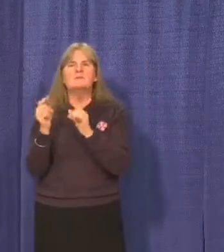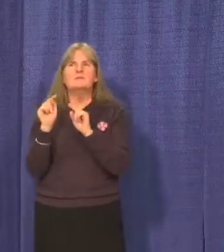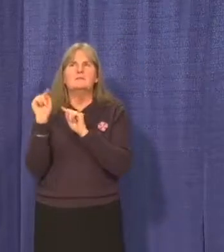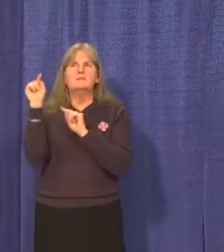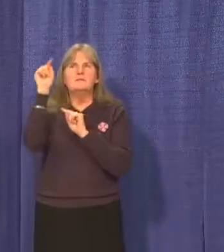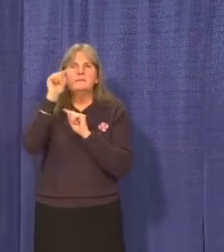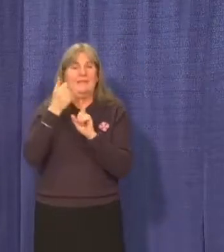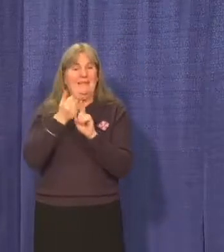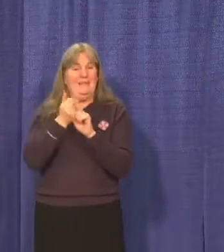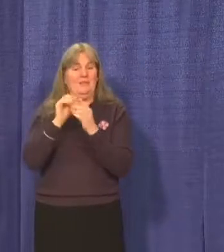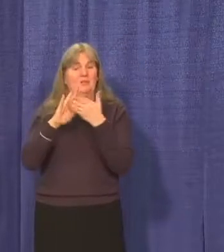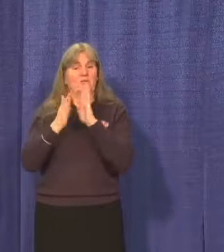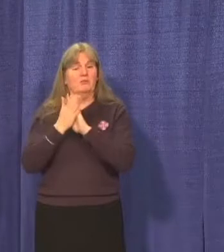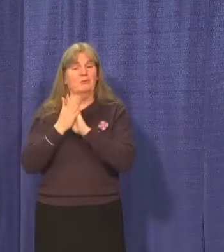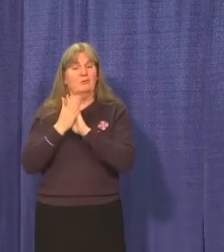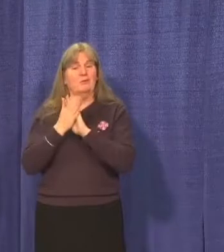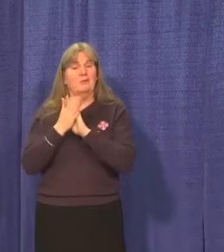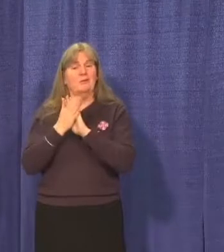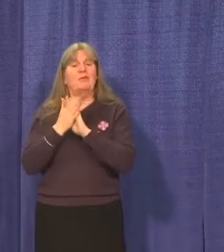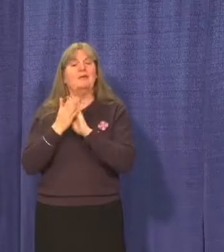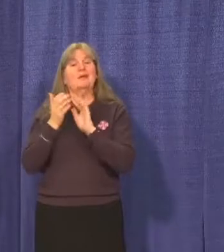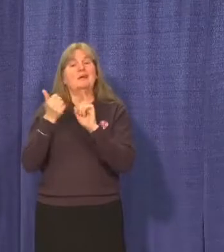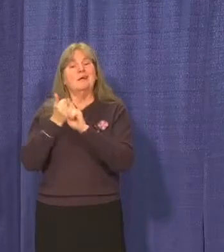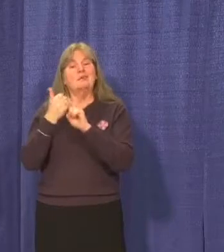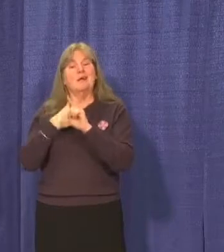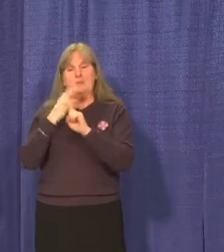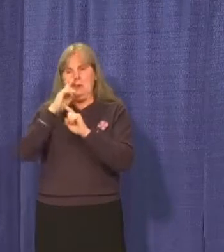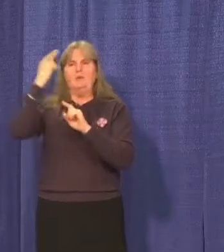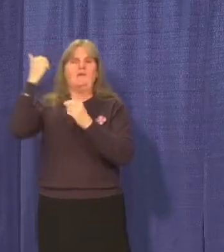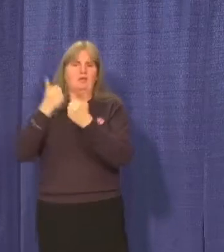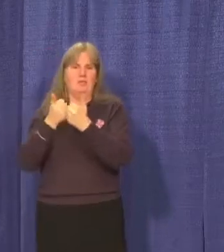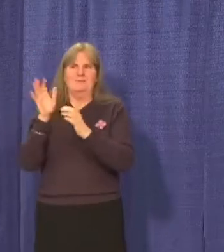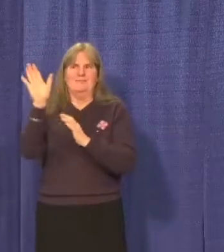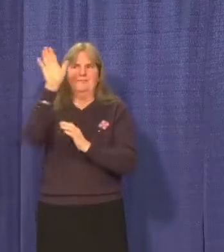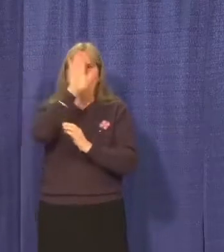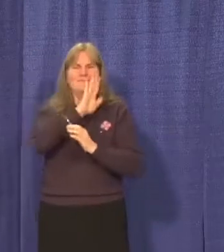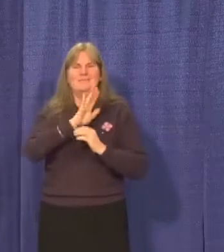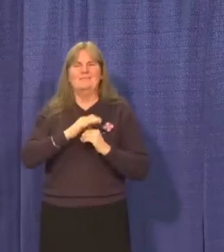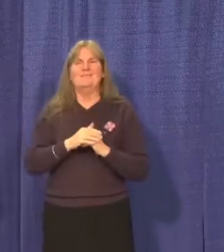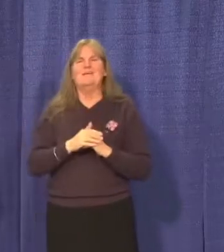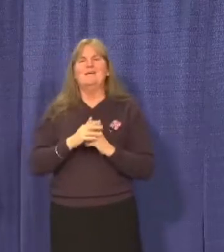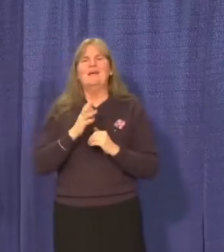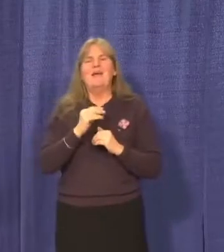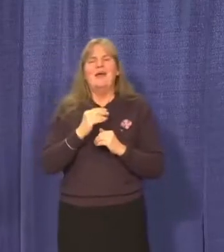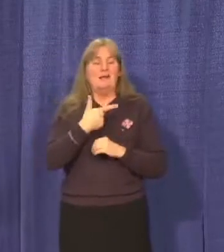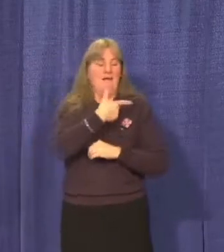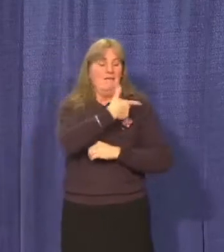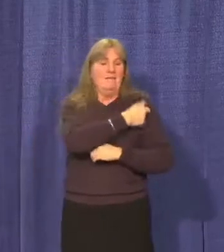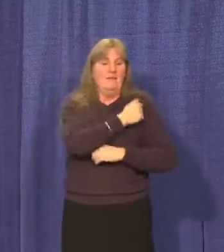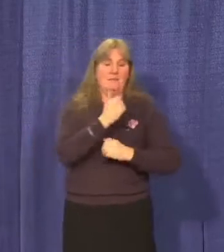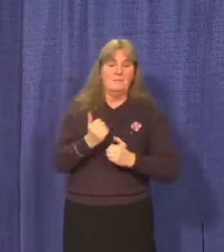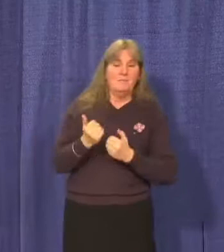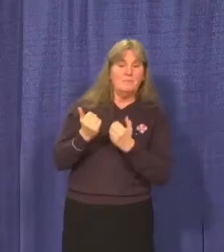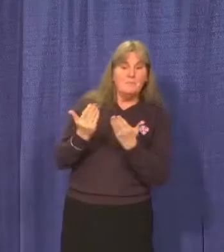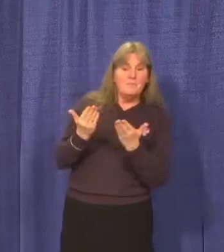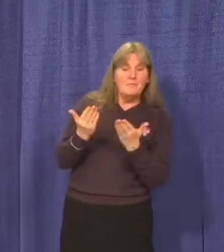I would say each community has its own unique challenges and circumstances, and the way these vaccines are being rolled out by